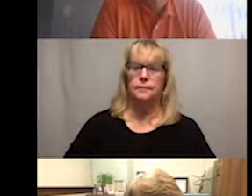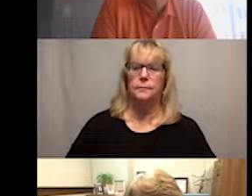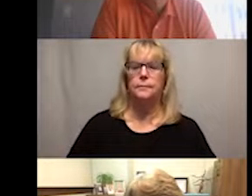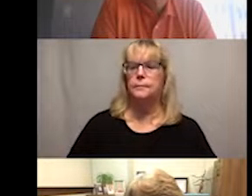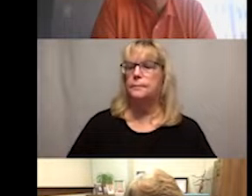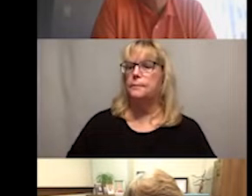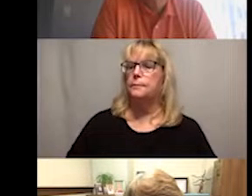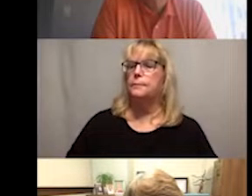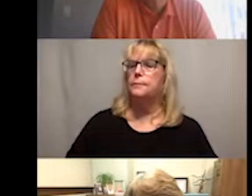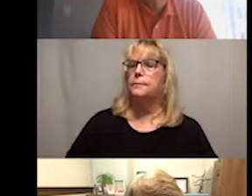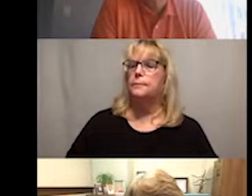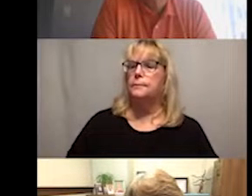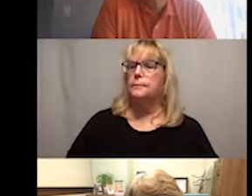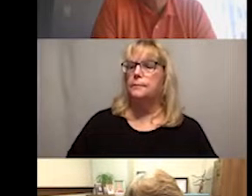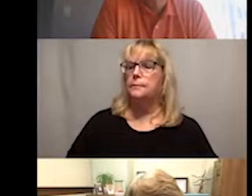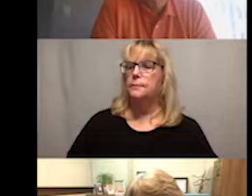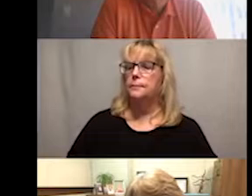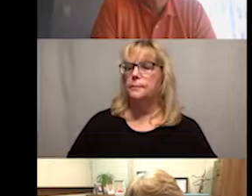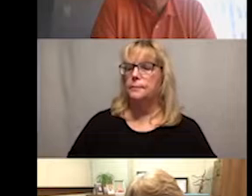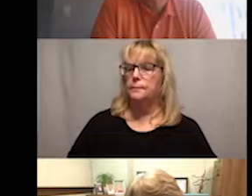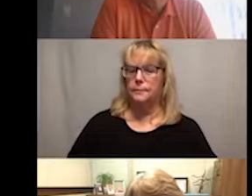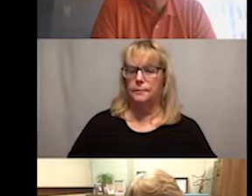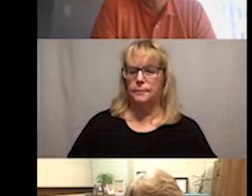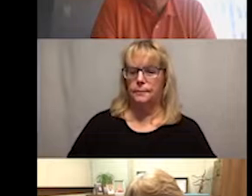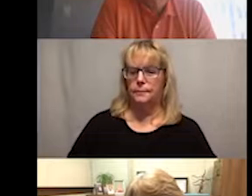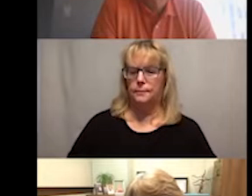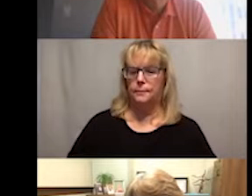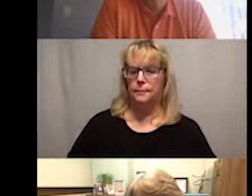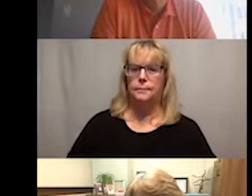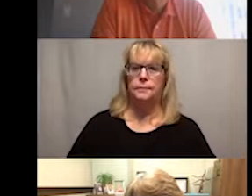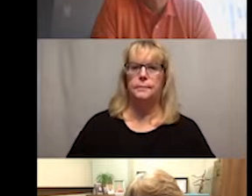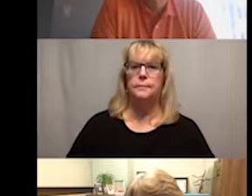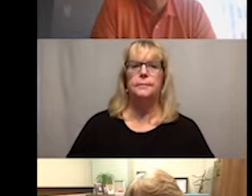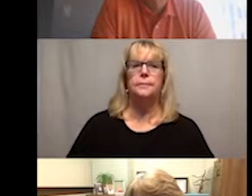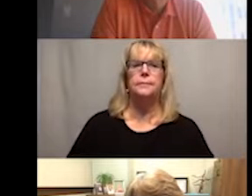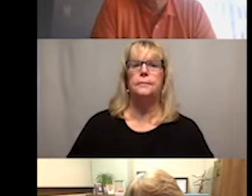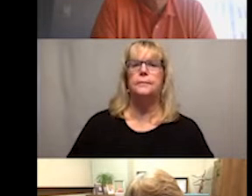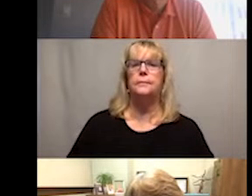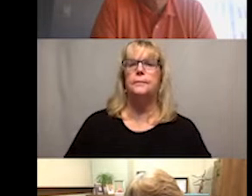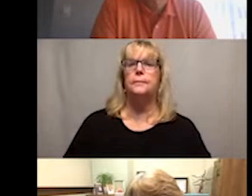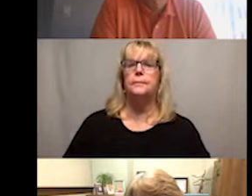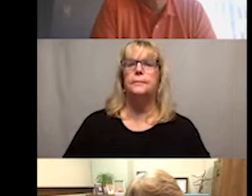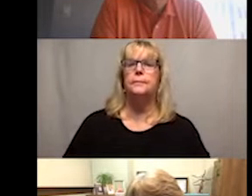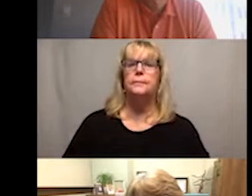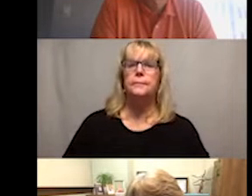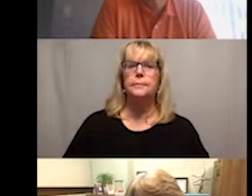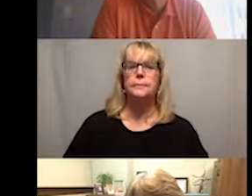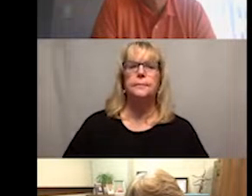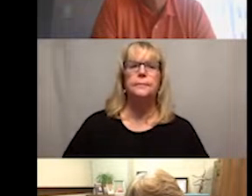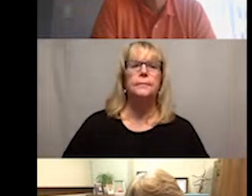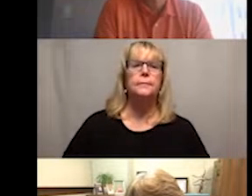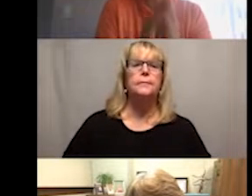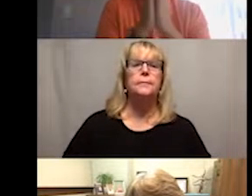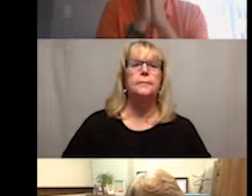a job. The last step in the process is case closure that happens after you found a job